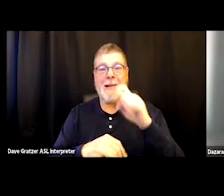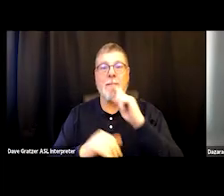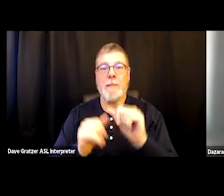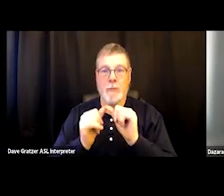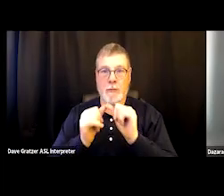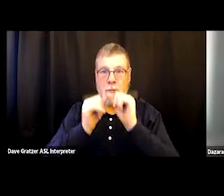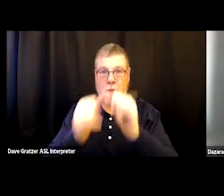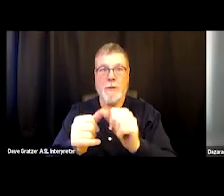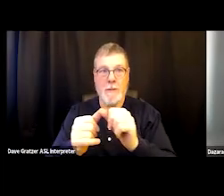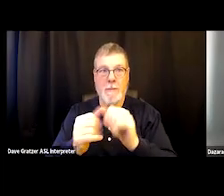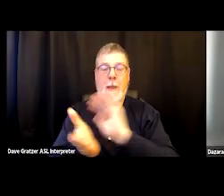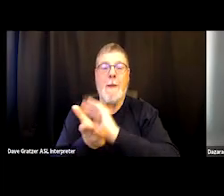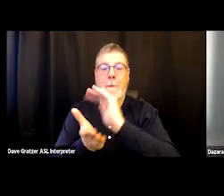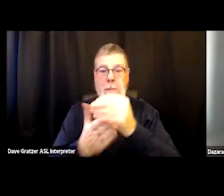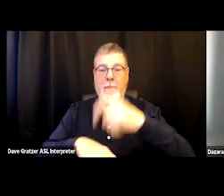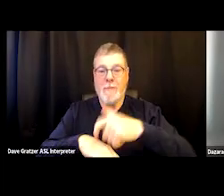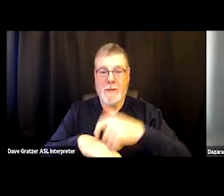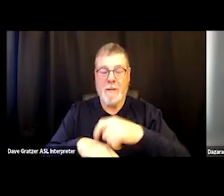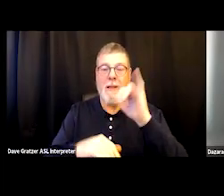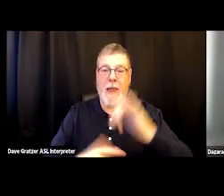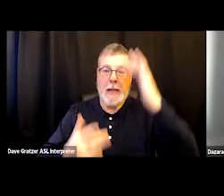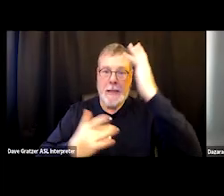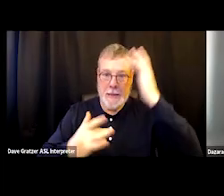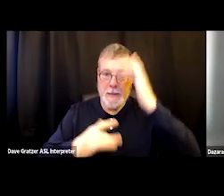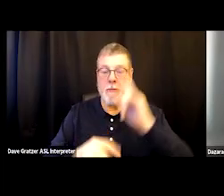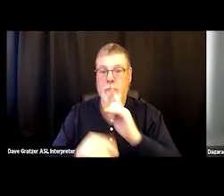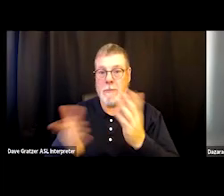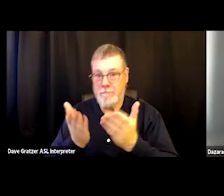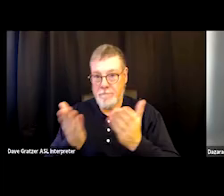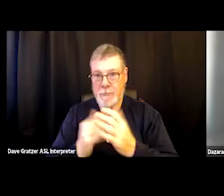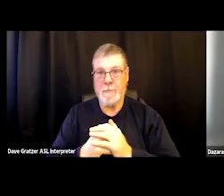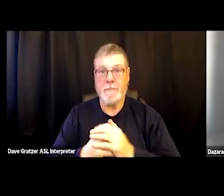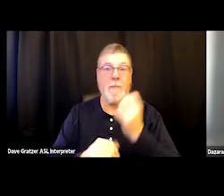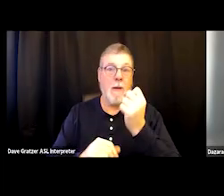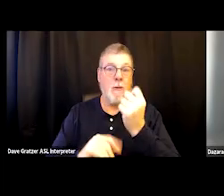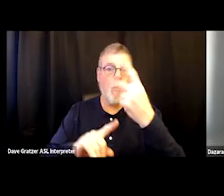of the amount of time that that ailment should be present, so 12 months or more